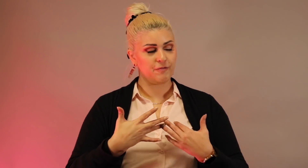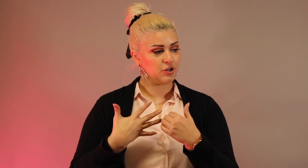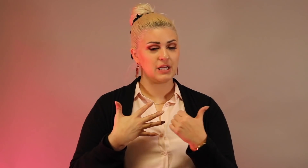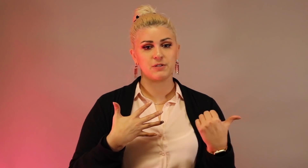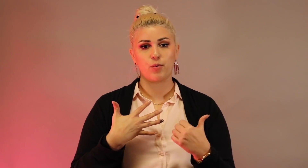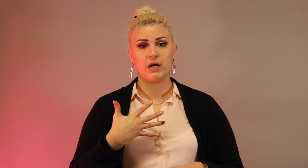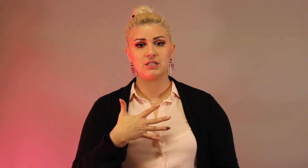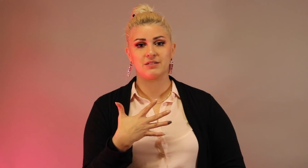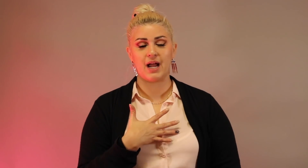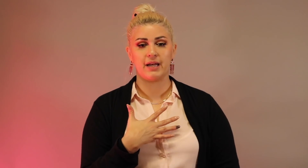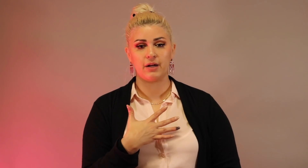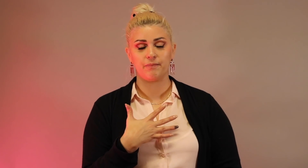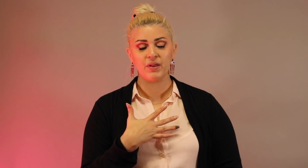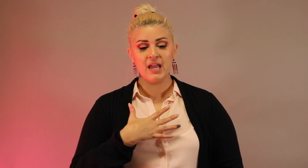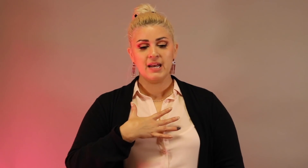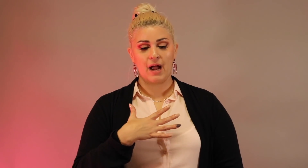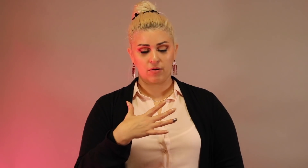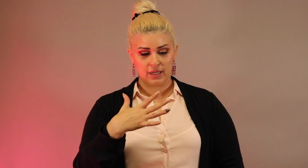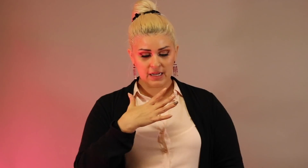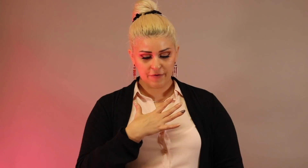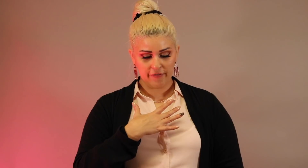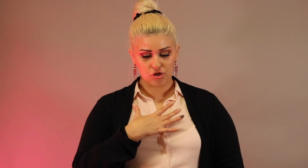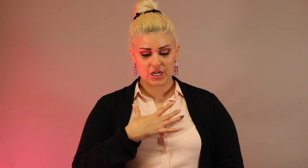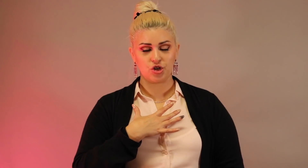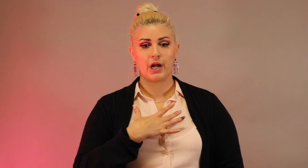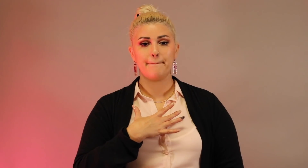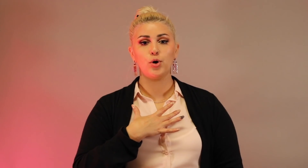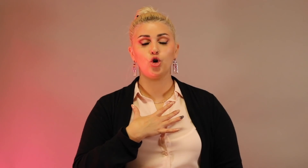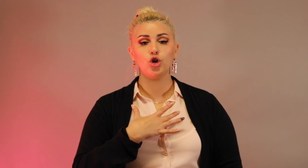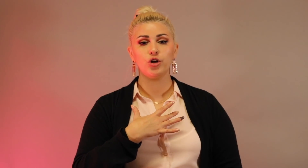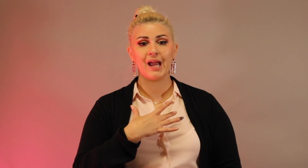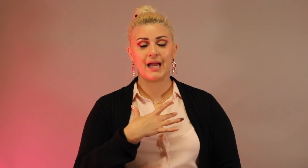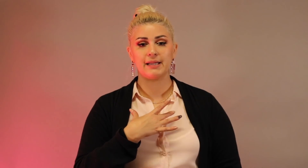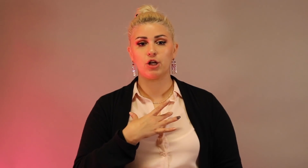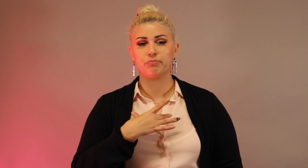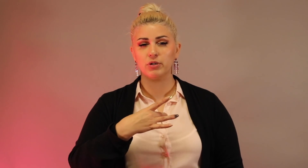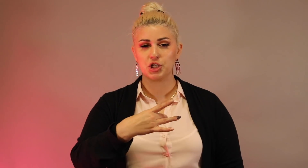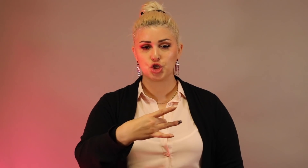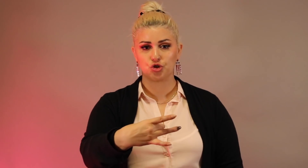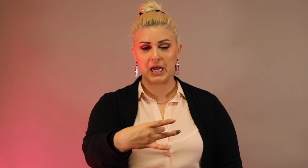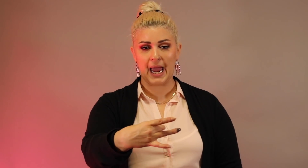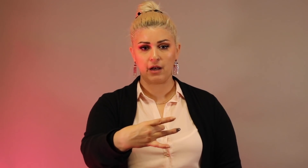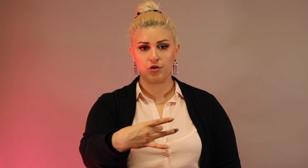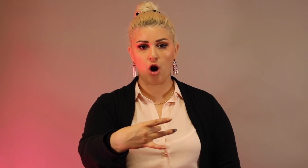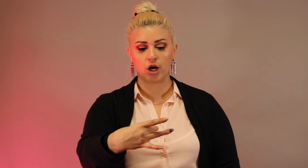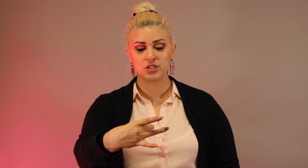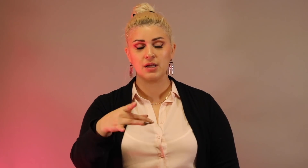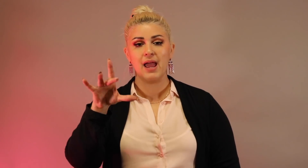Your fingertips are pointing to the side here. Now, in front of your chest you're gonna pull your hand like you're pulling a string out of your heart